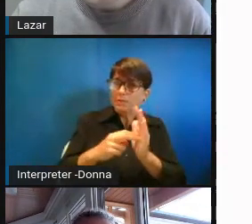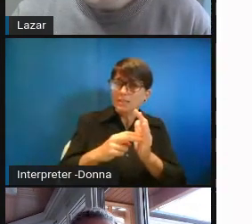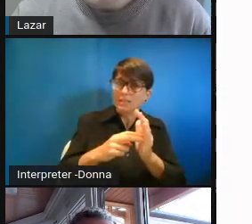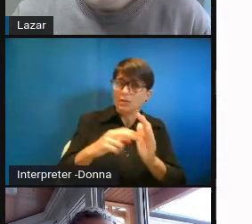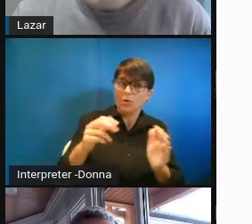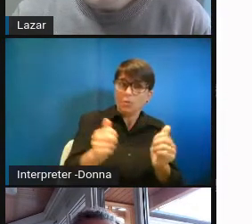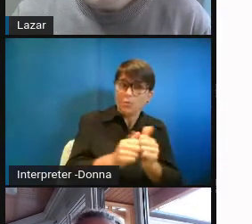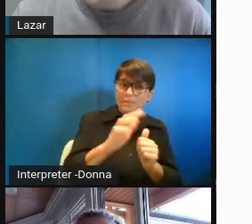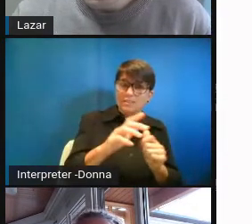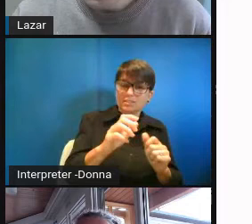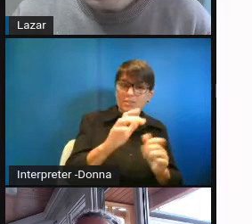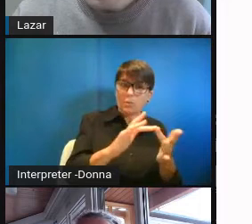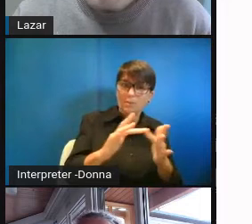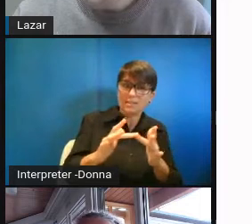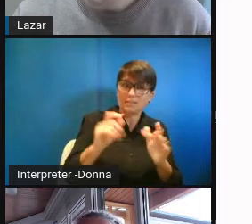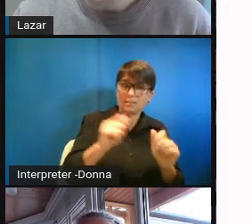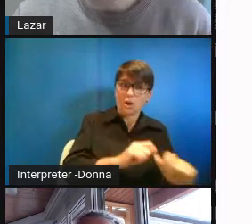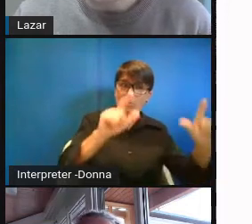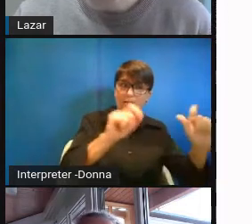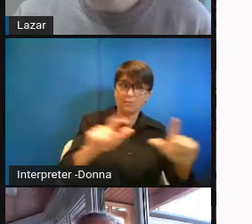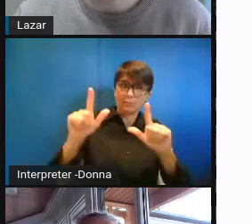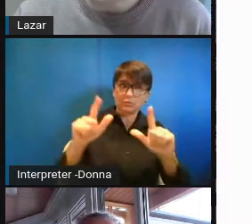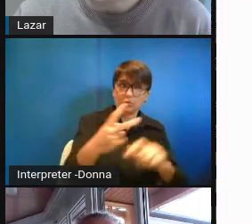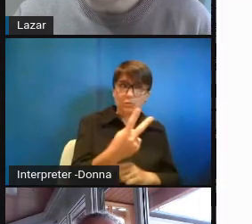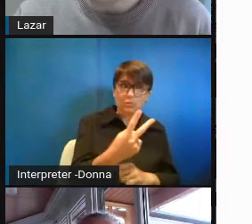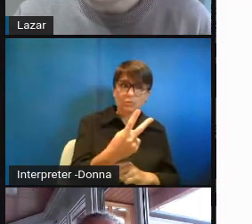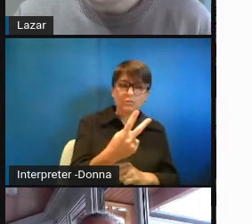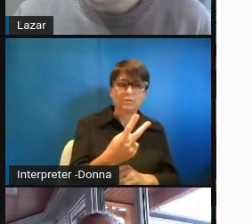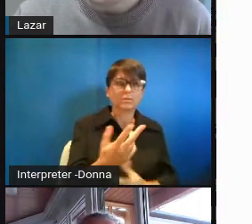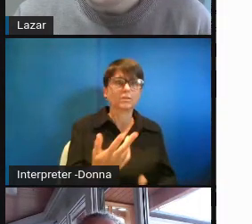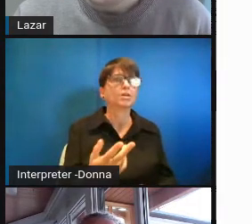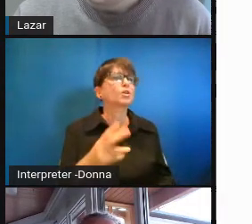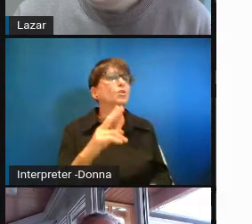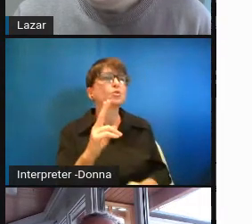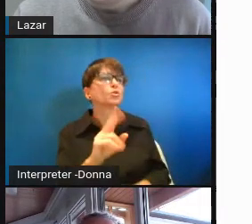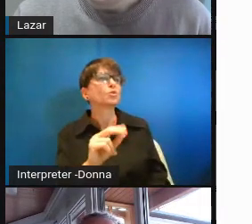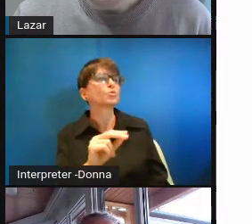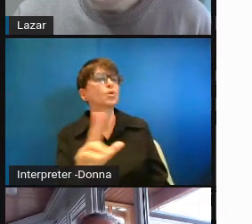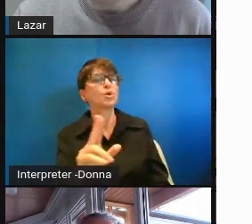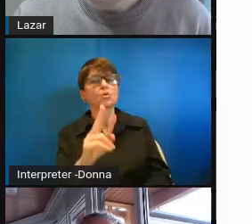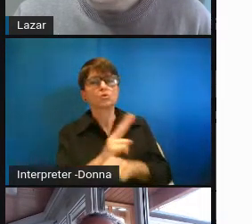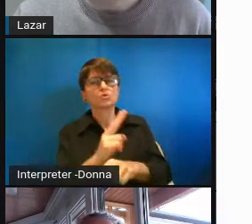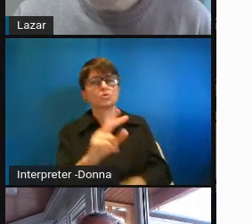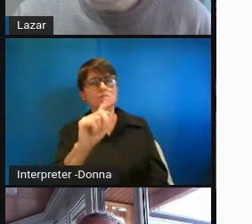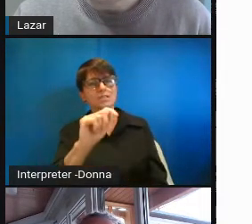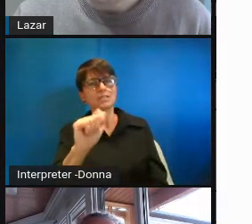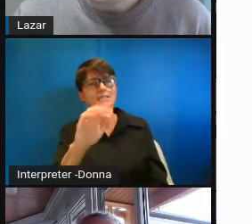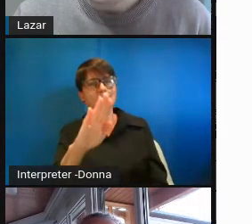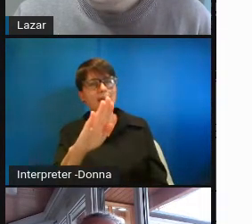No, using the tab key. Okay, I'm doing that. Two more? Tesco magazine.